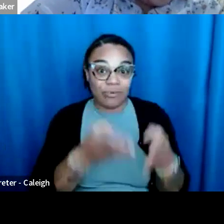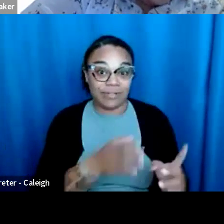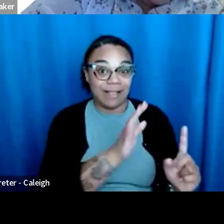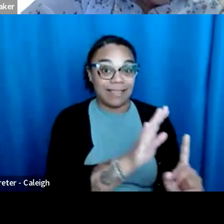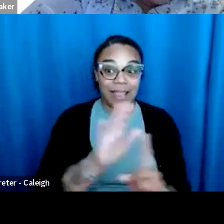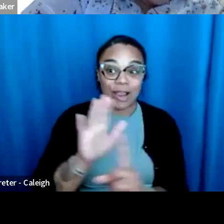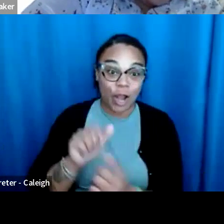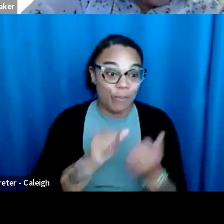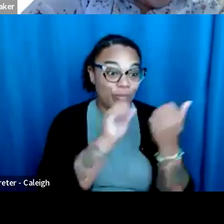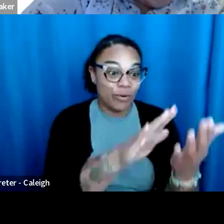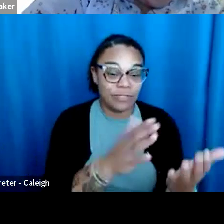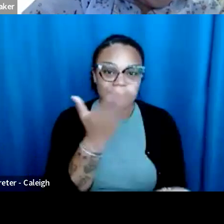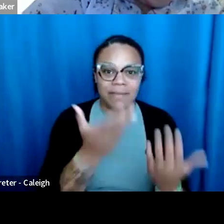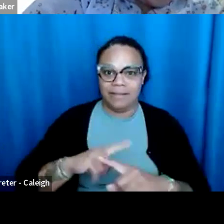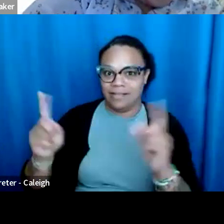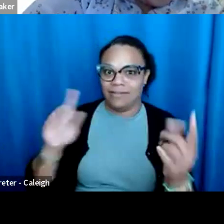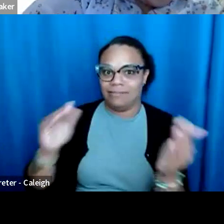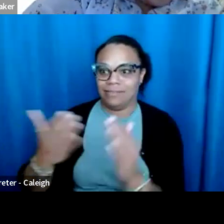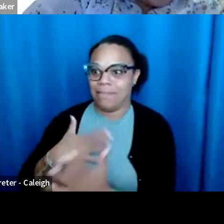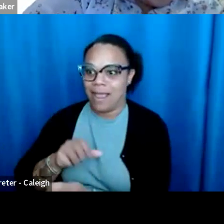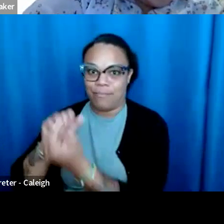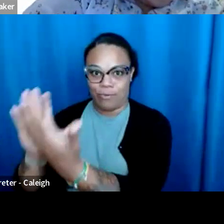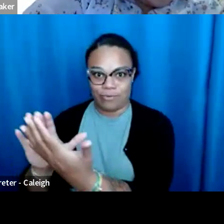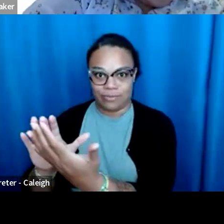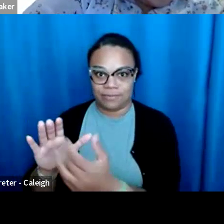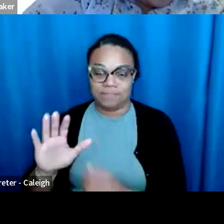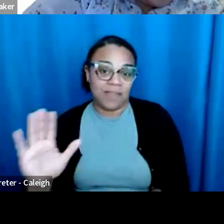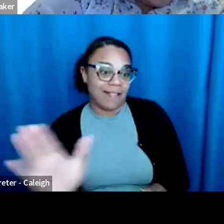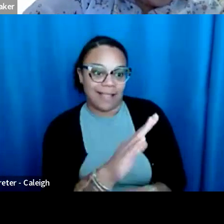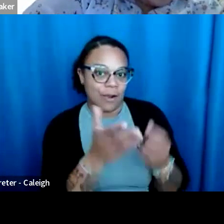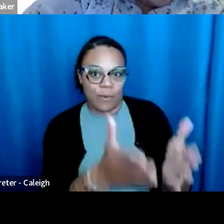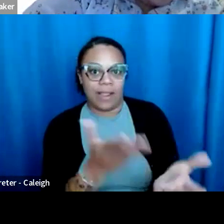may be different than my approach to any one thing.